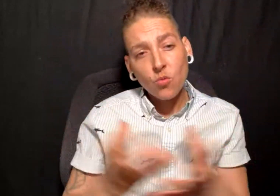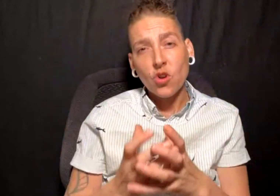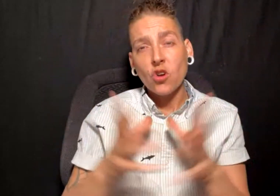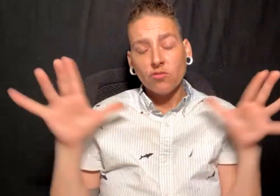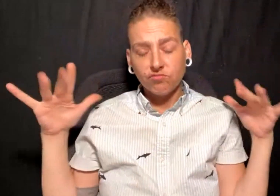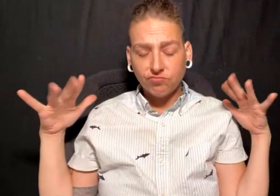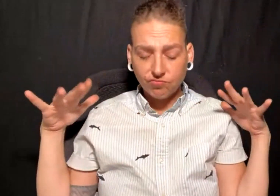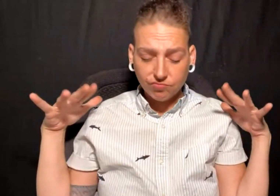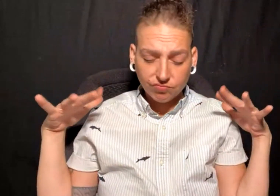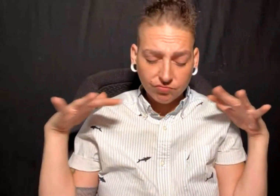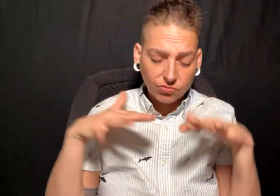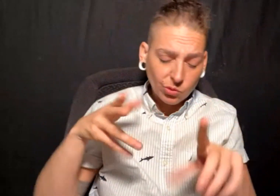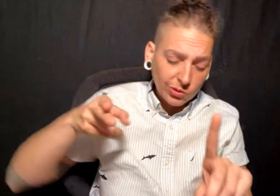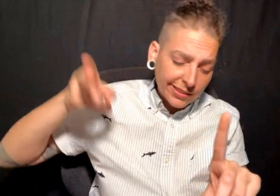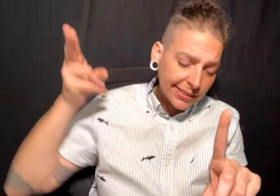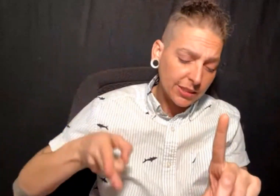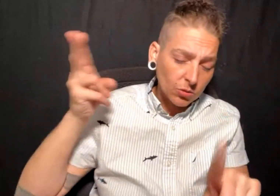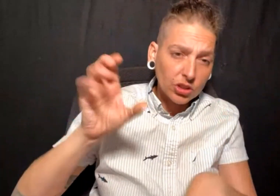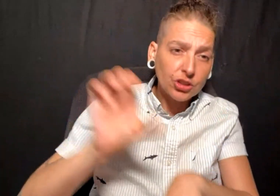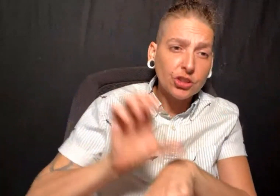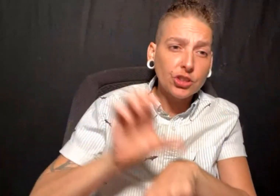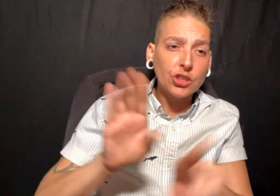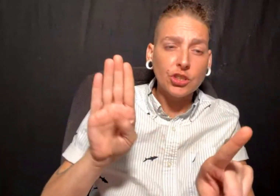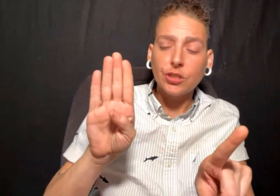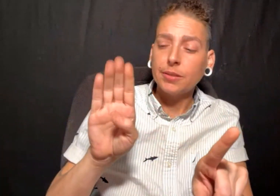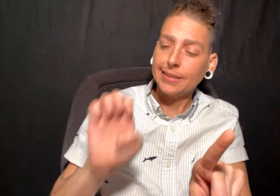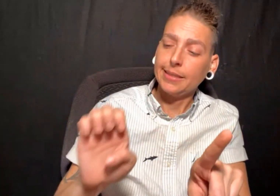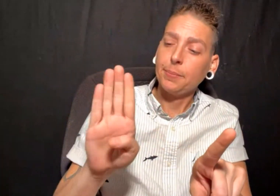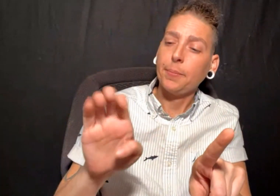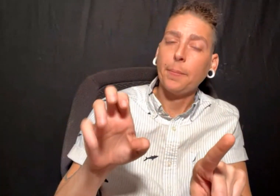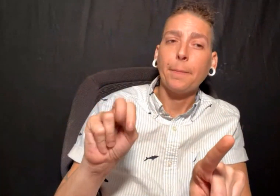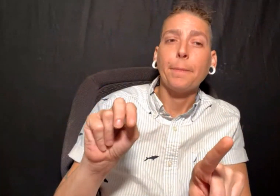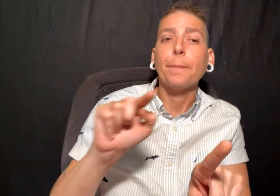historic Ebenezer Baptist Church for the annual King celebration